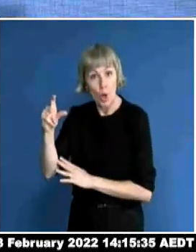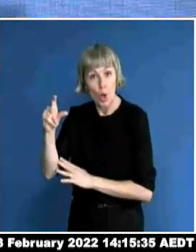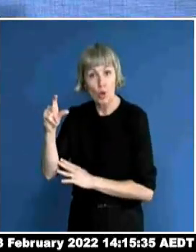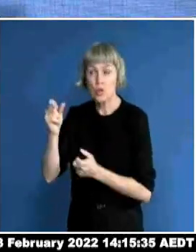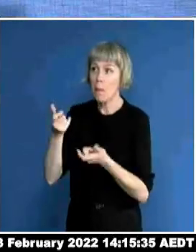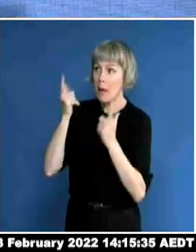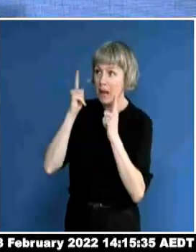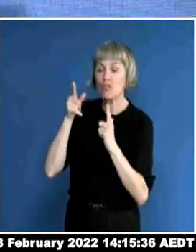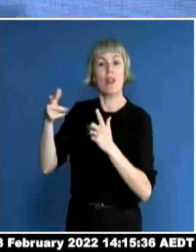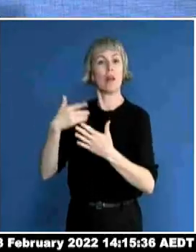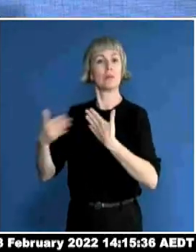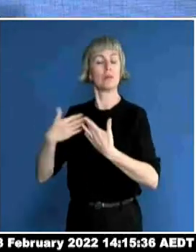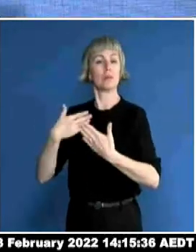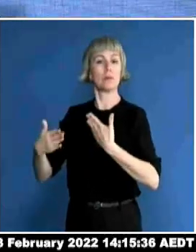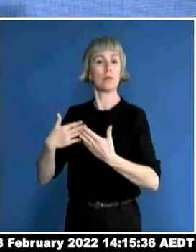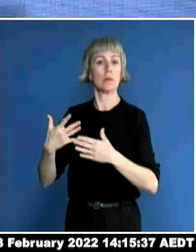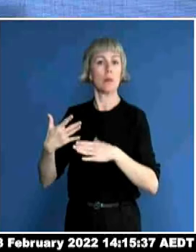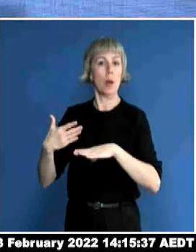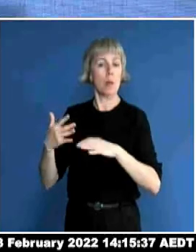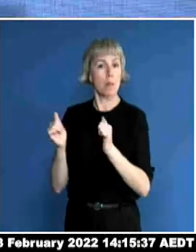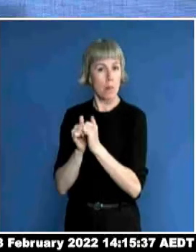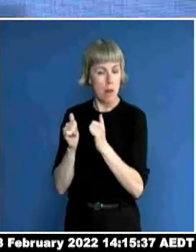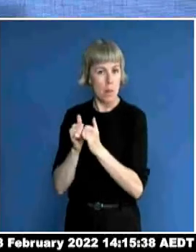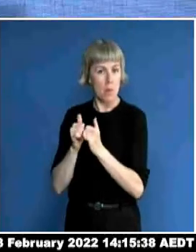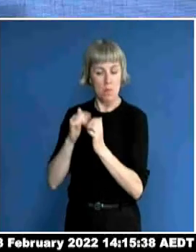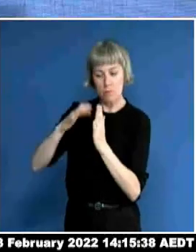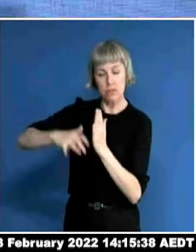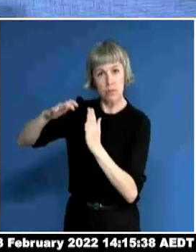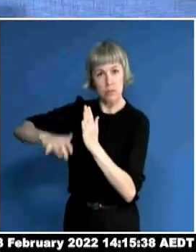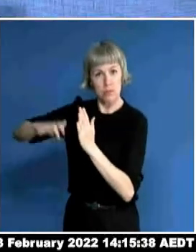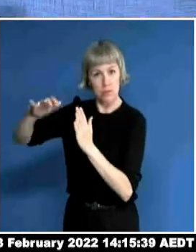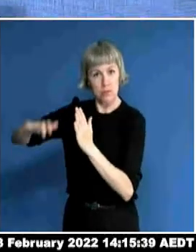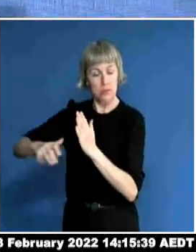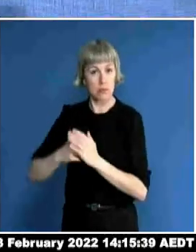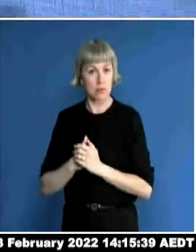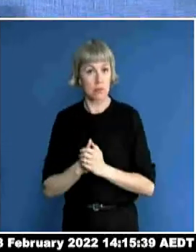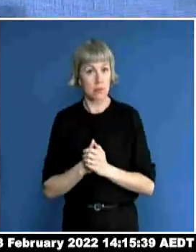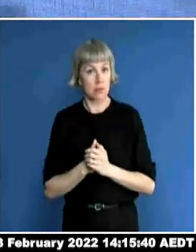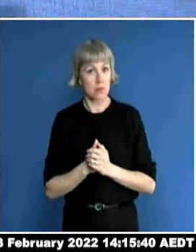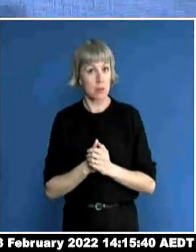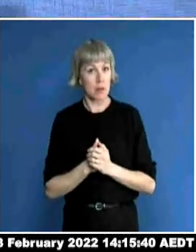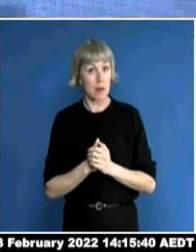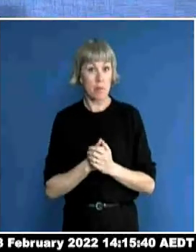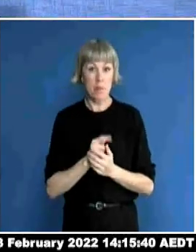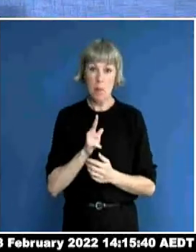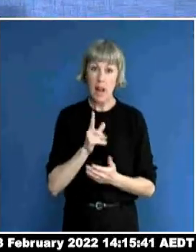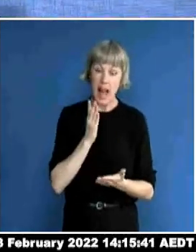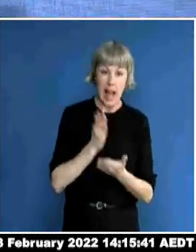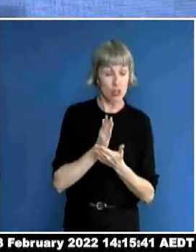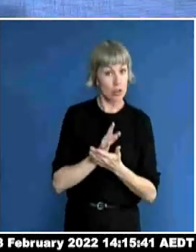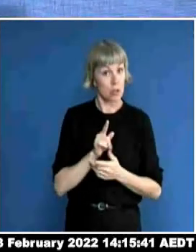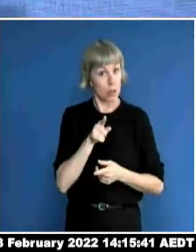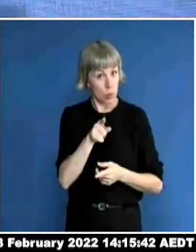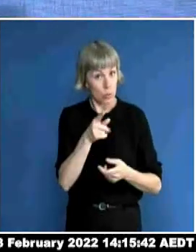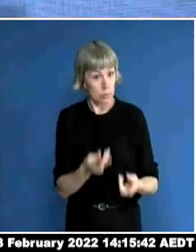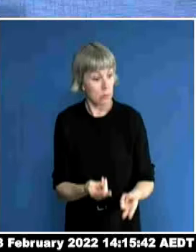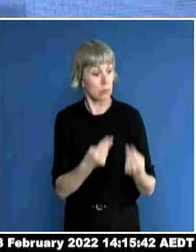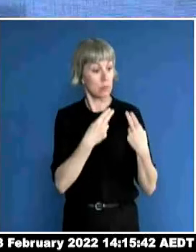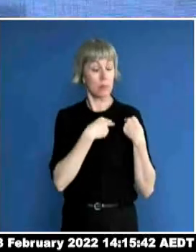Was it ever actually part of your job to help find other jobs outside the BusyBeans